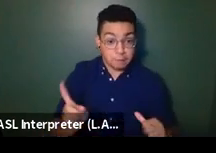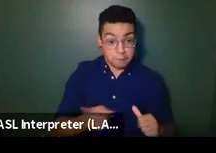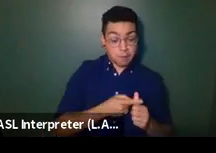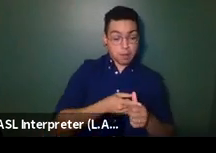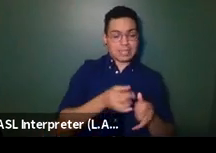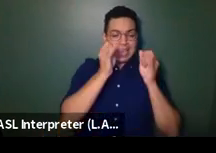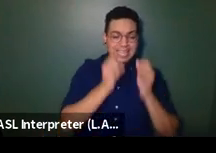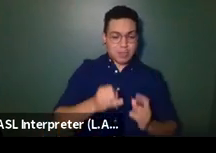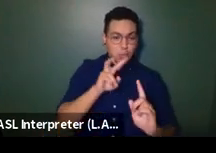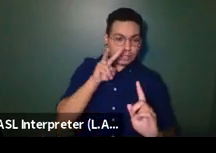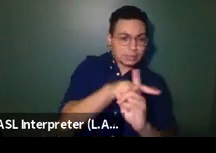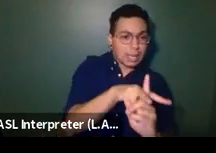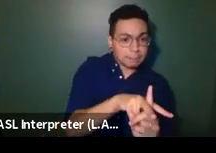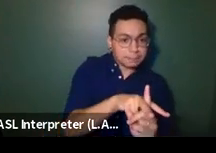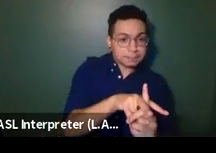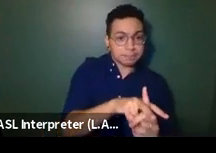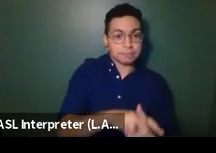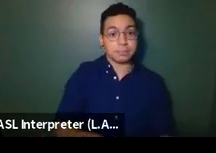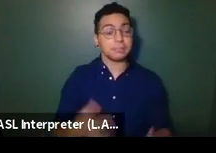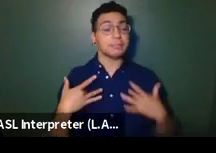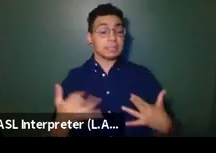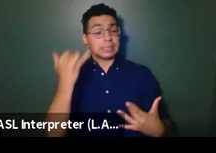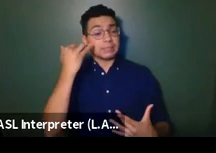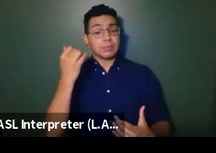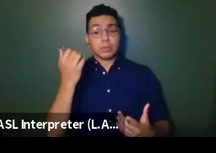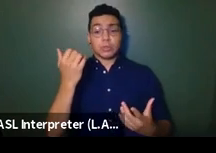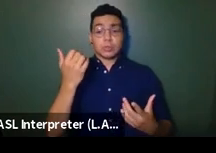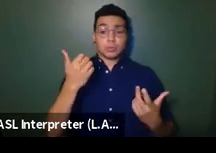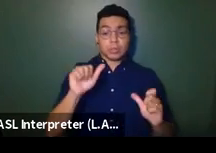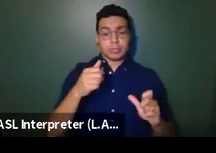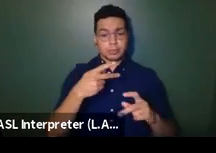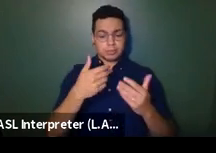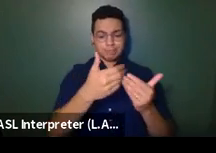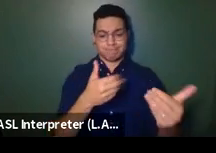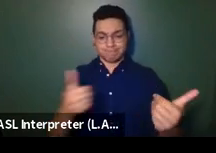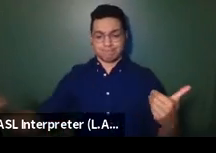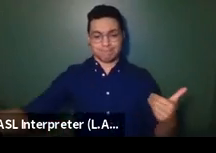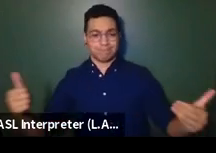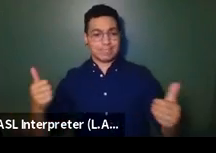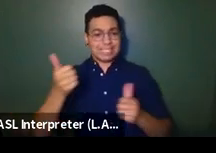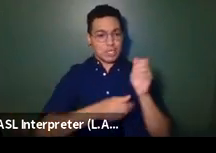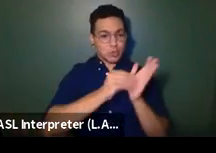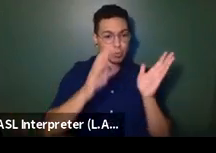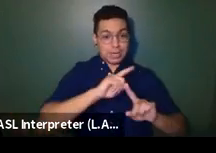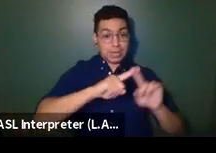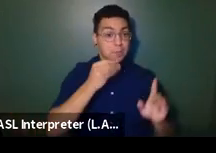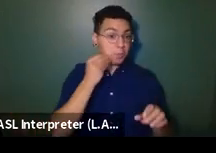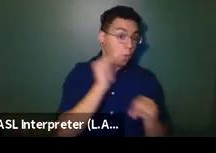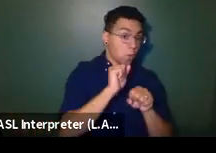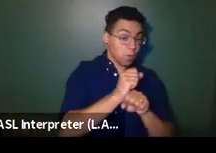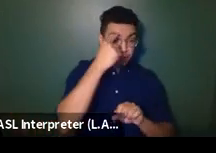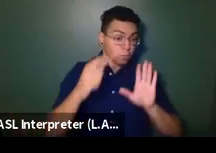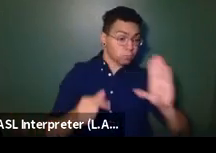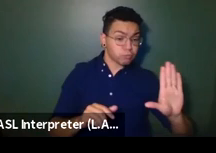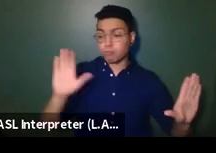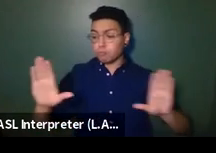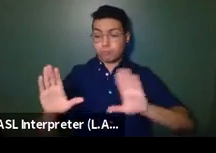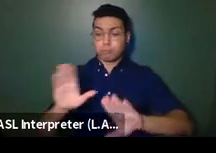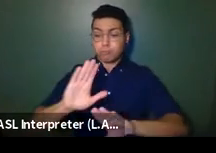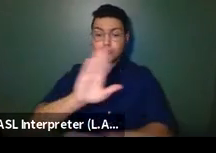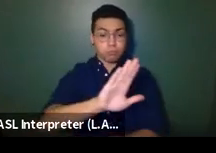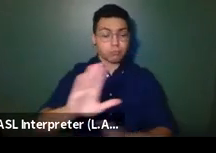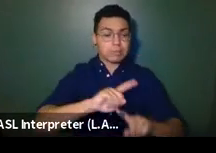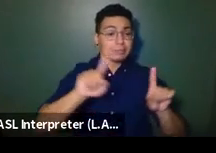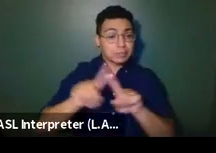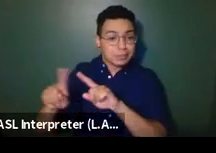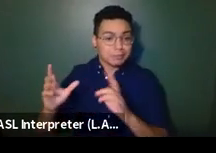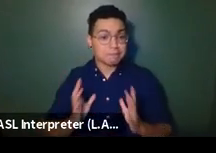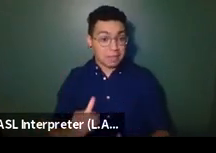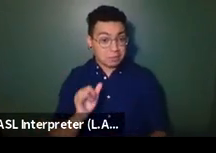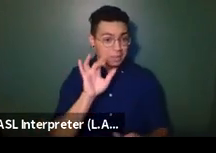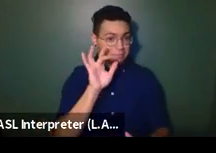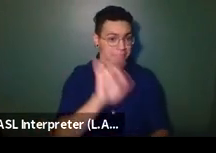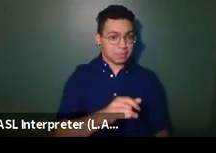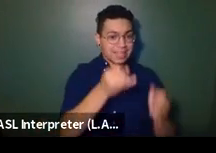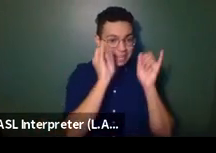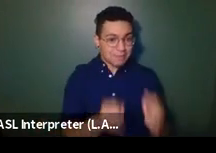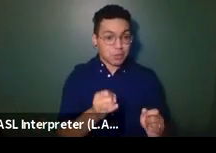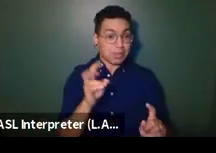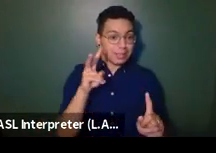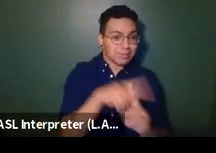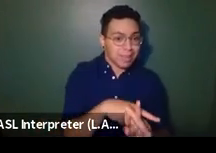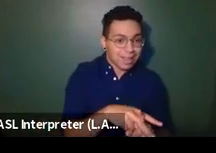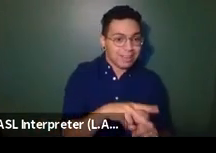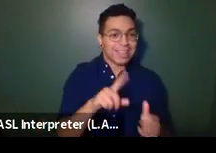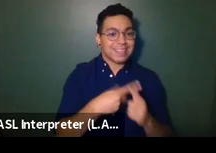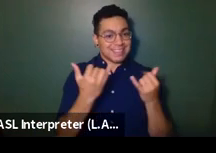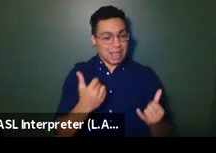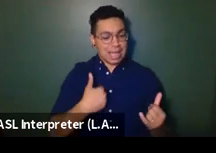ESD 189 - Amy Colburn: So a lot of times if you're looking at differentiating for students, you might have an assignment that looks a little bit different for some students and others. So if I click on that individually assign I can now assign it to